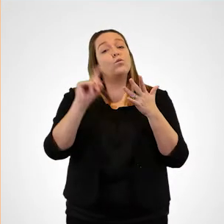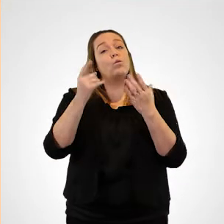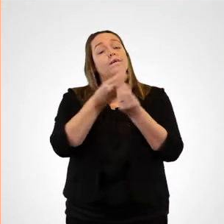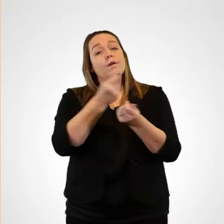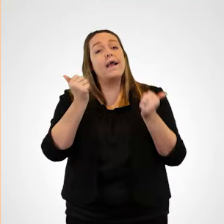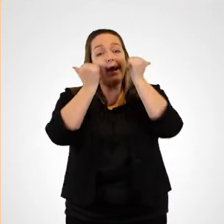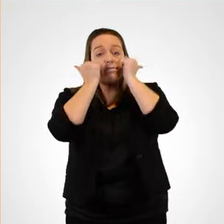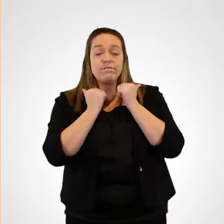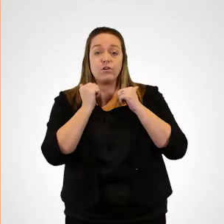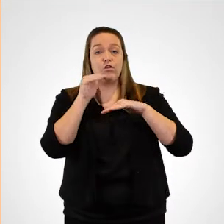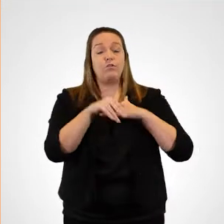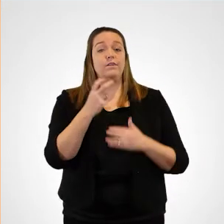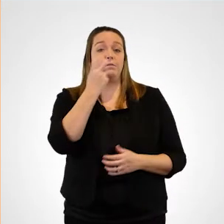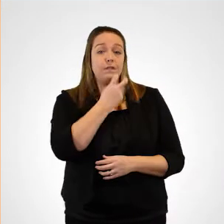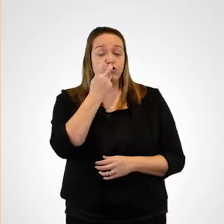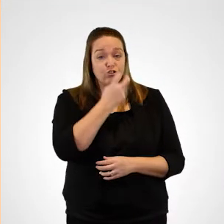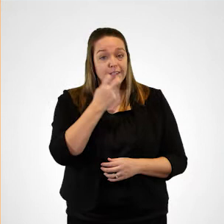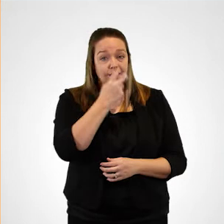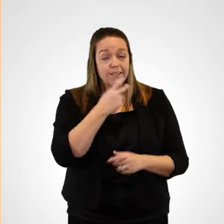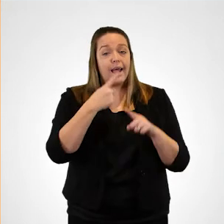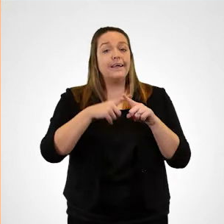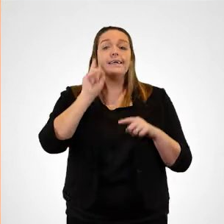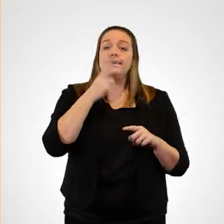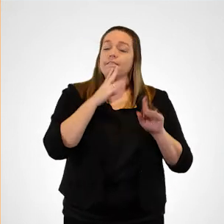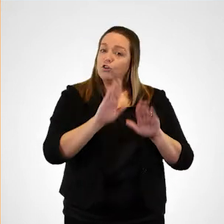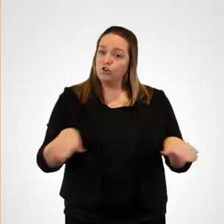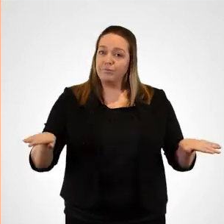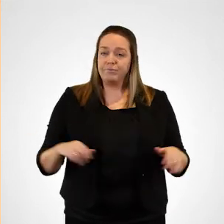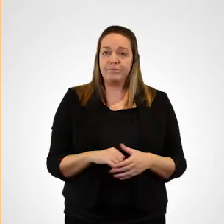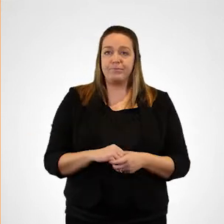about speechreading and deaf children,